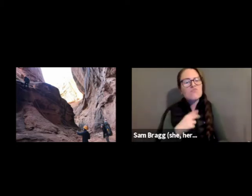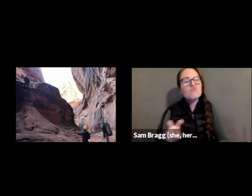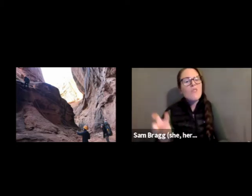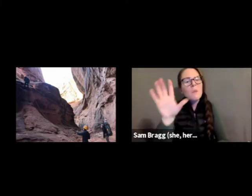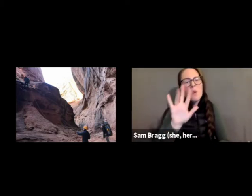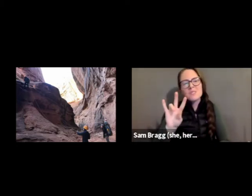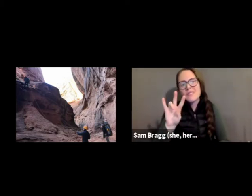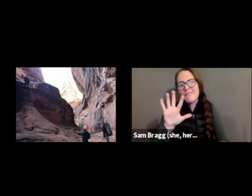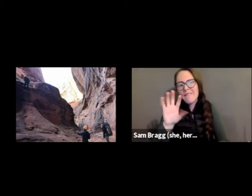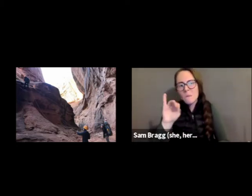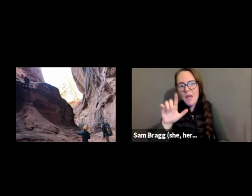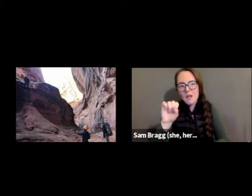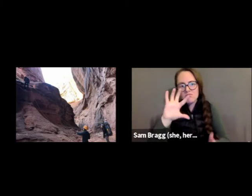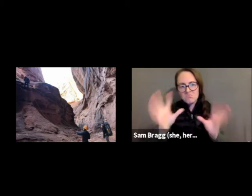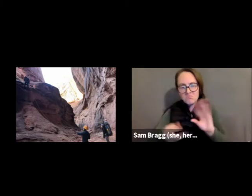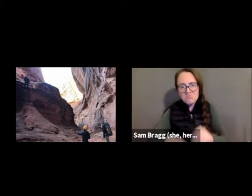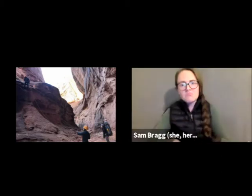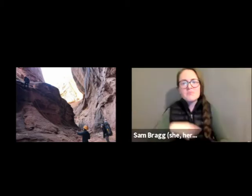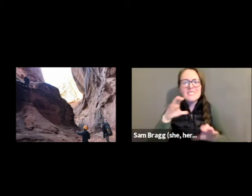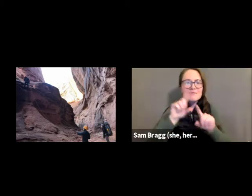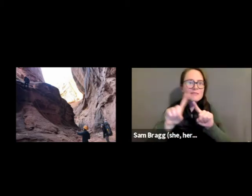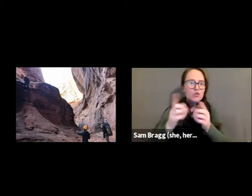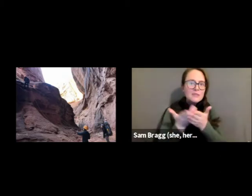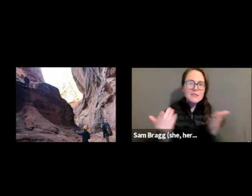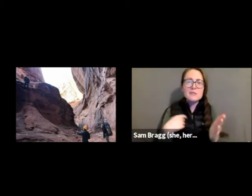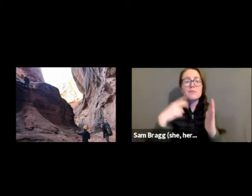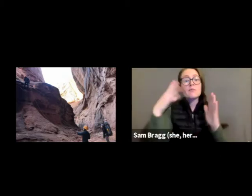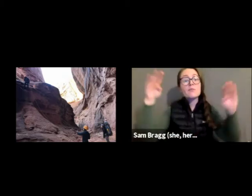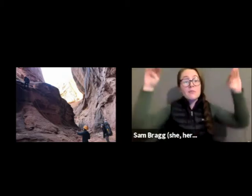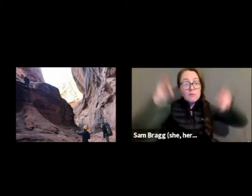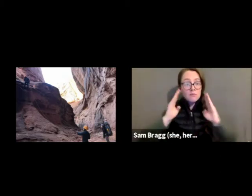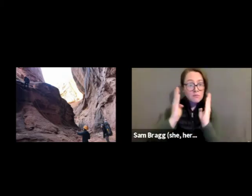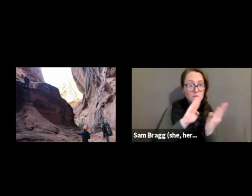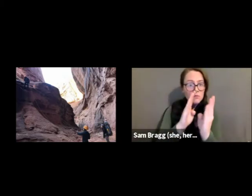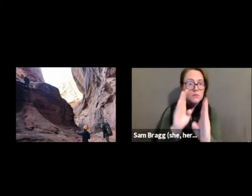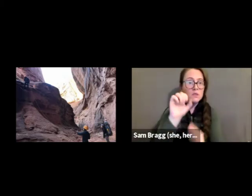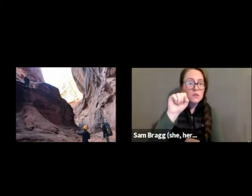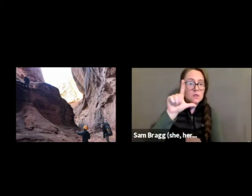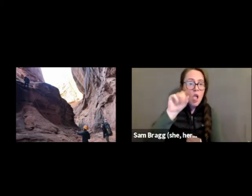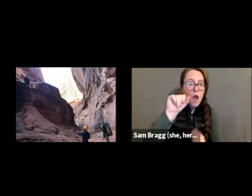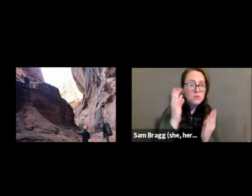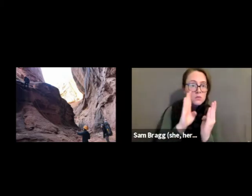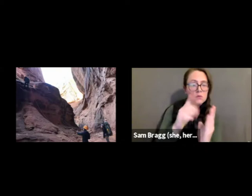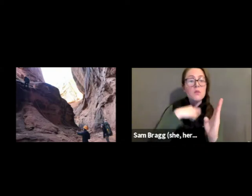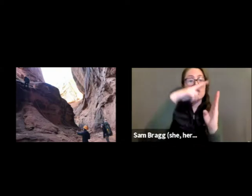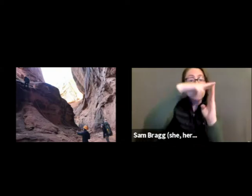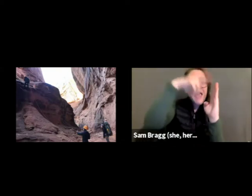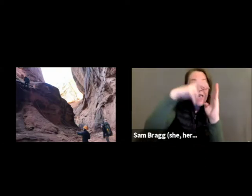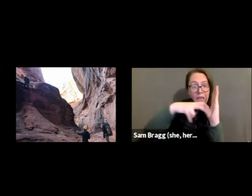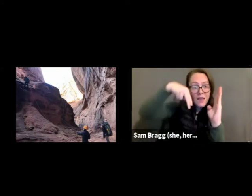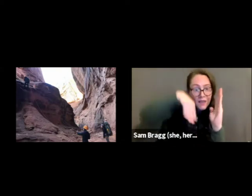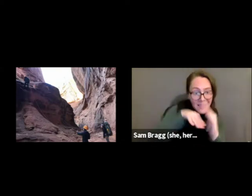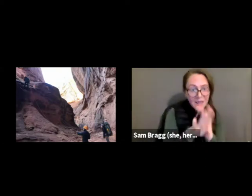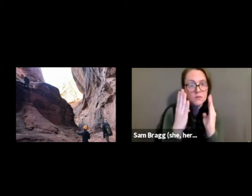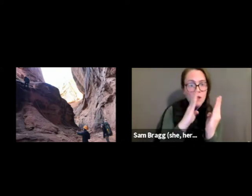This one was in the Robert Canyon. It's about 75 miles total, there's a lot of slot canyons,